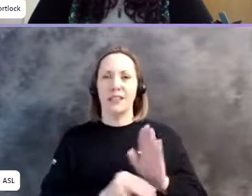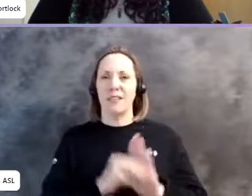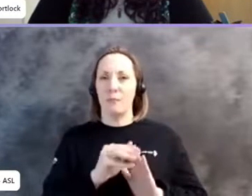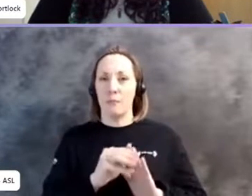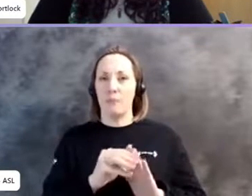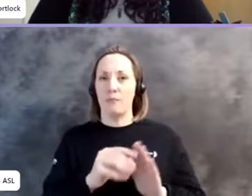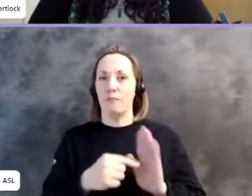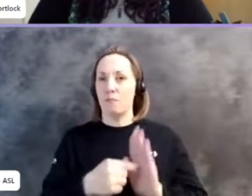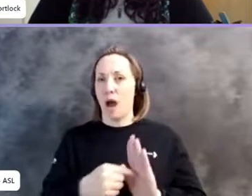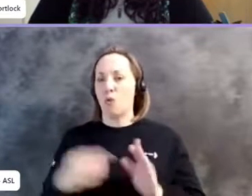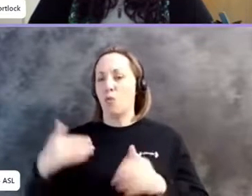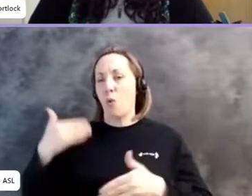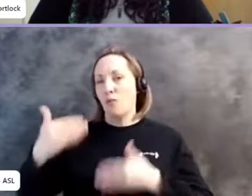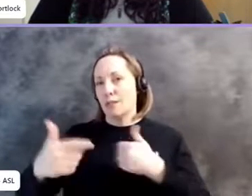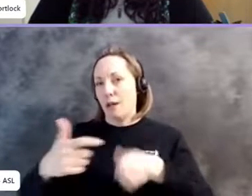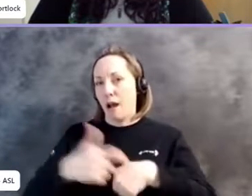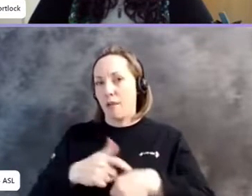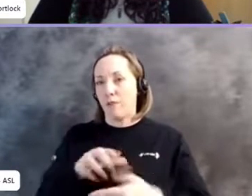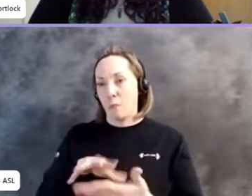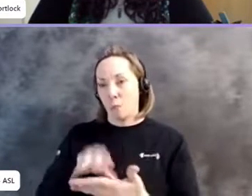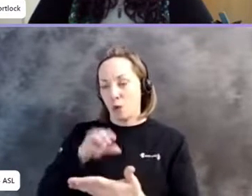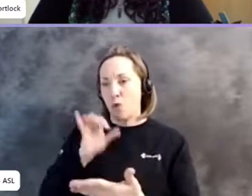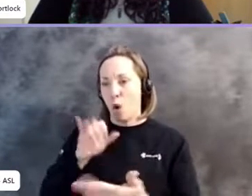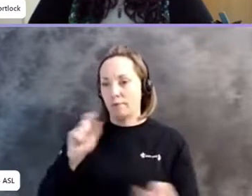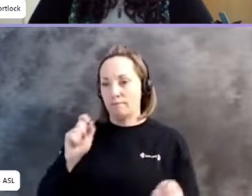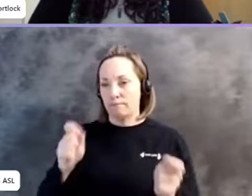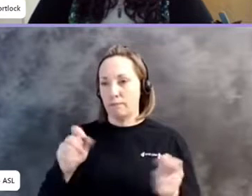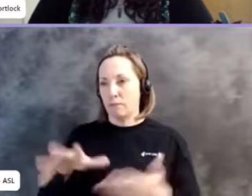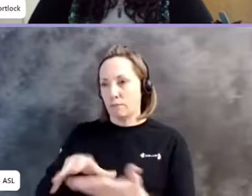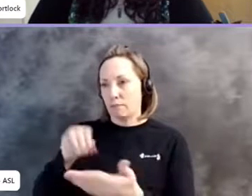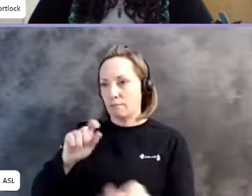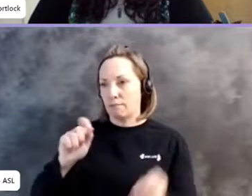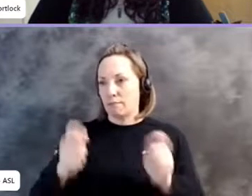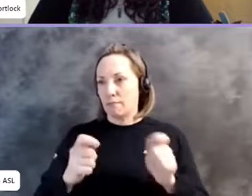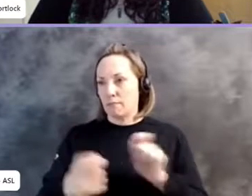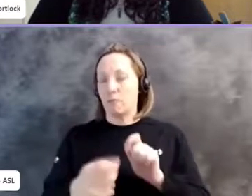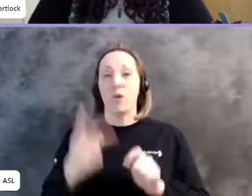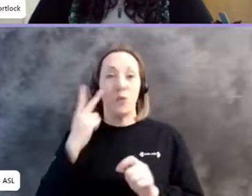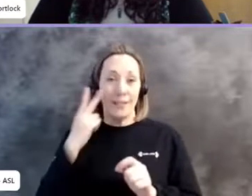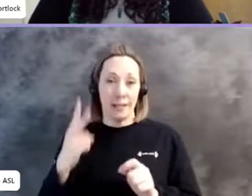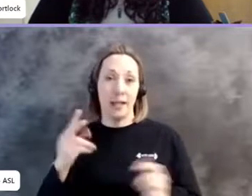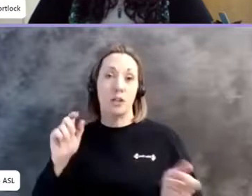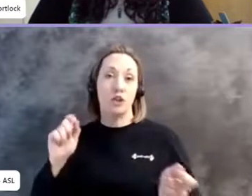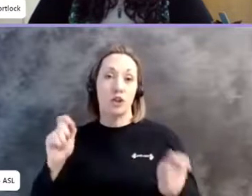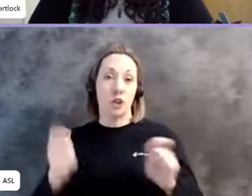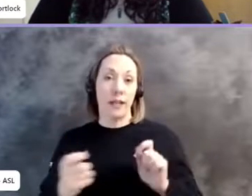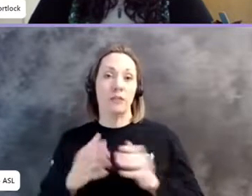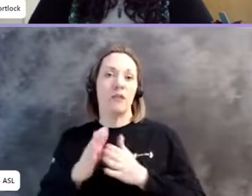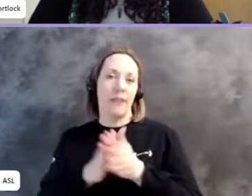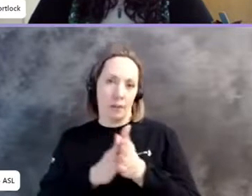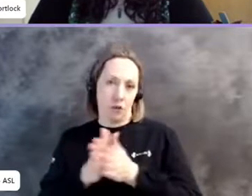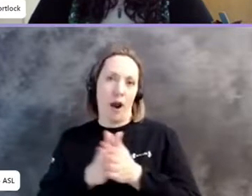our accessible design systems. We define this maturity model overtime based on what we have learned from